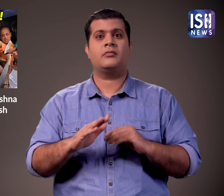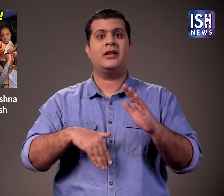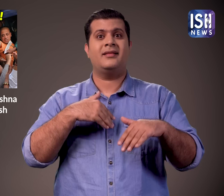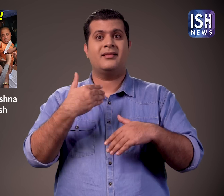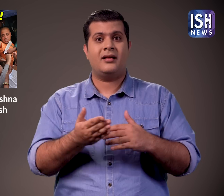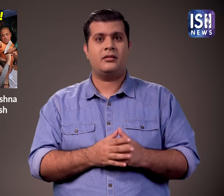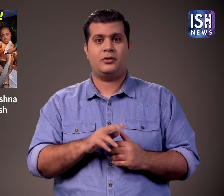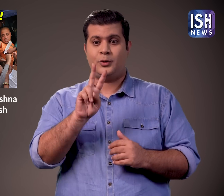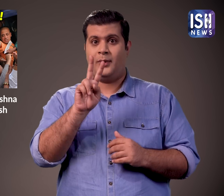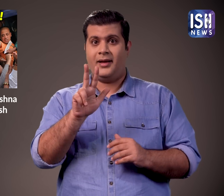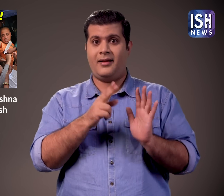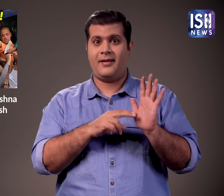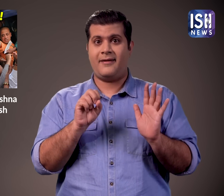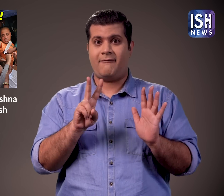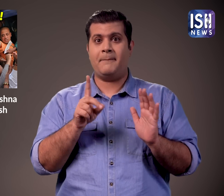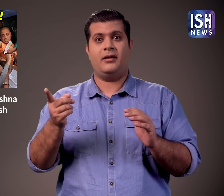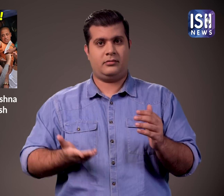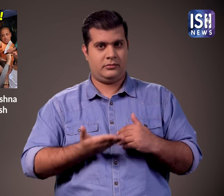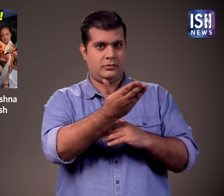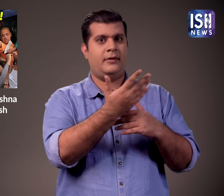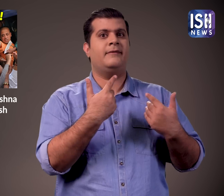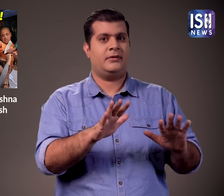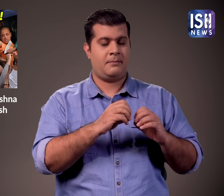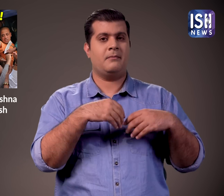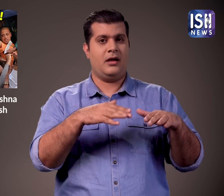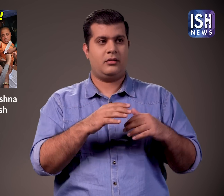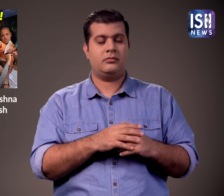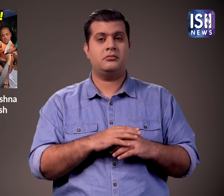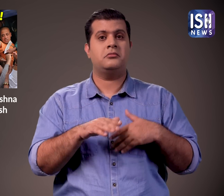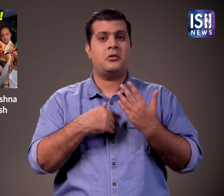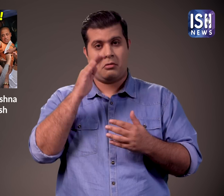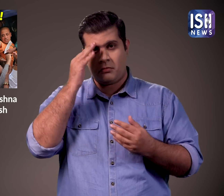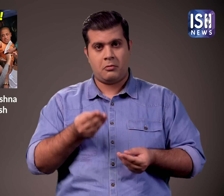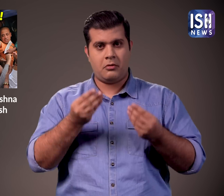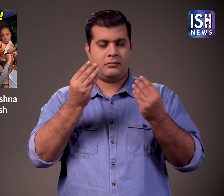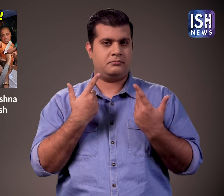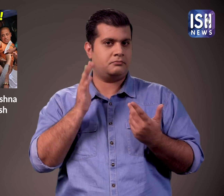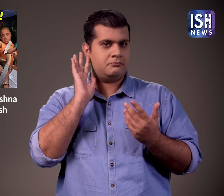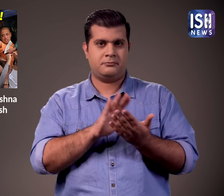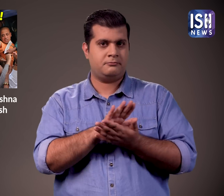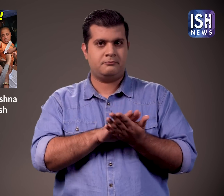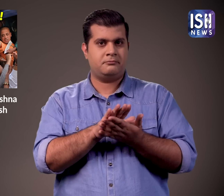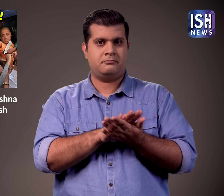The next bail hearing was on 28th November but there are no updates.